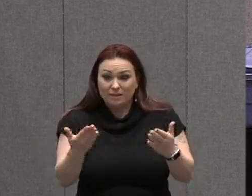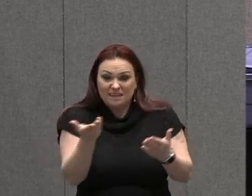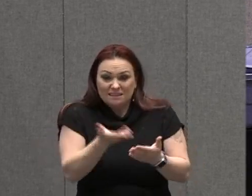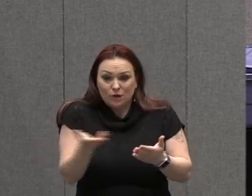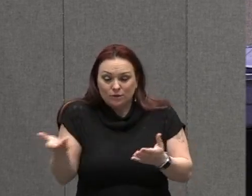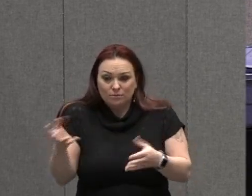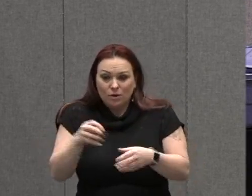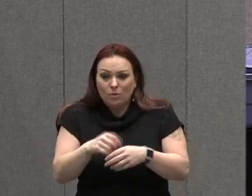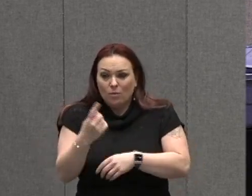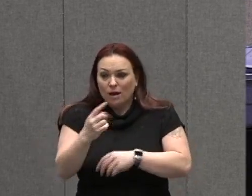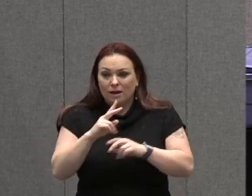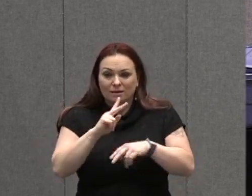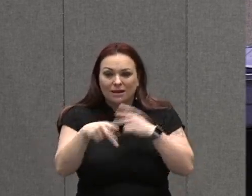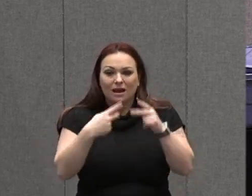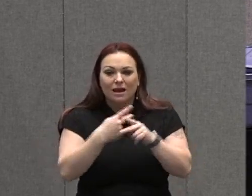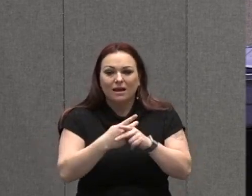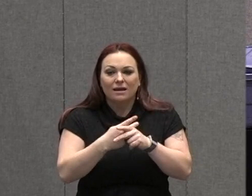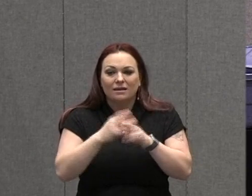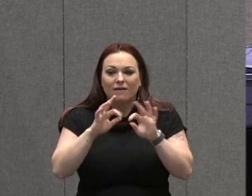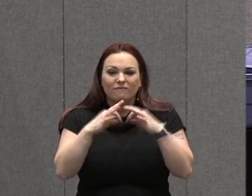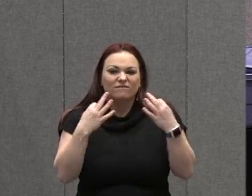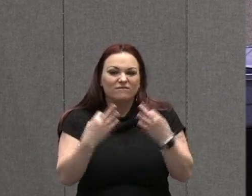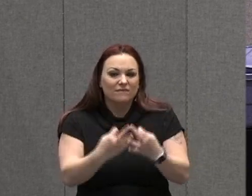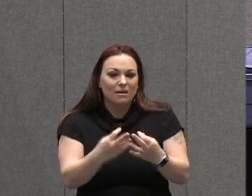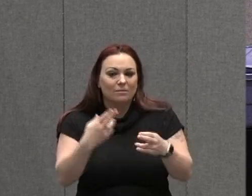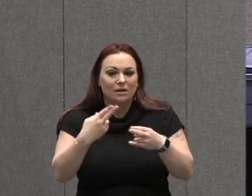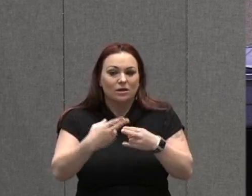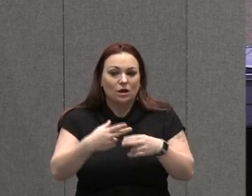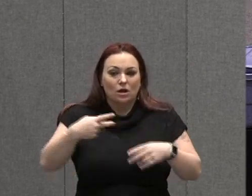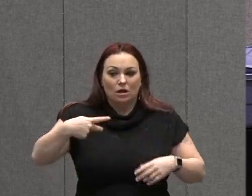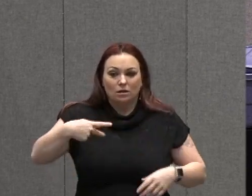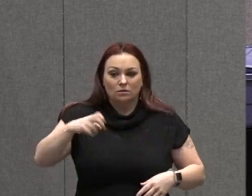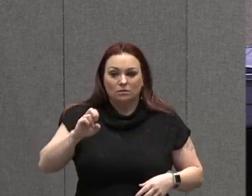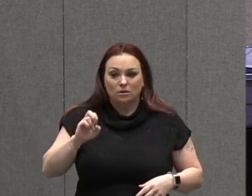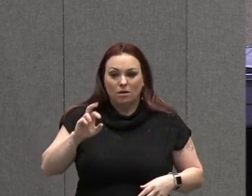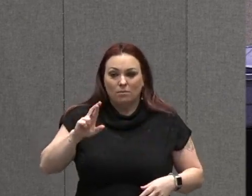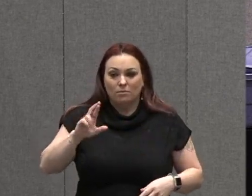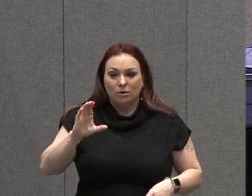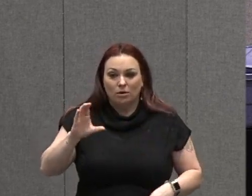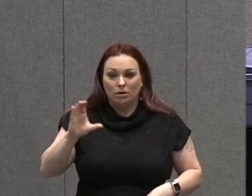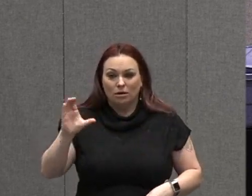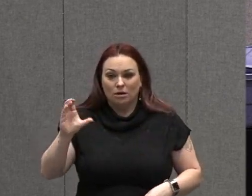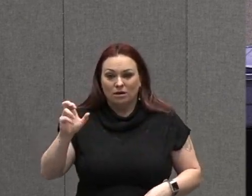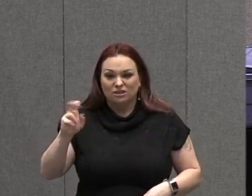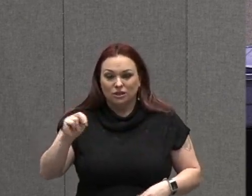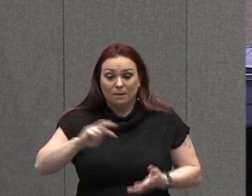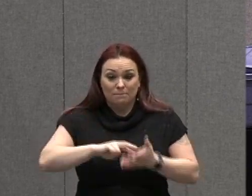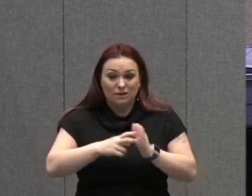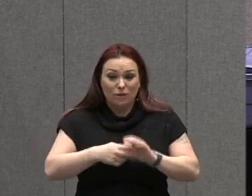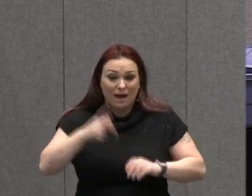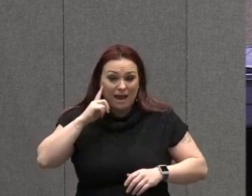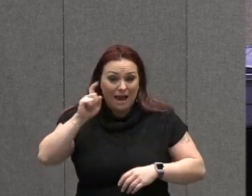in one kind of family. A percussion family, because you have to strike them or scrape them to make a sound.